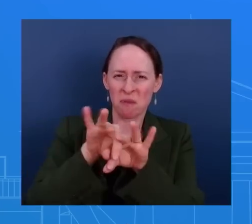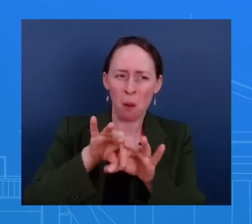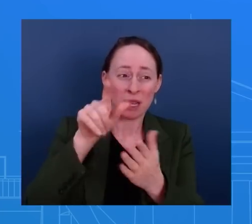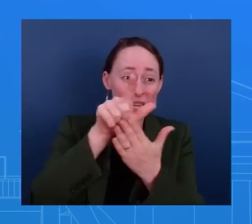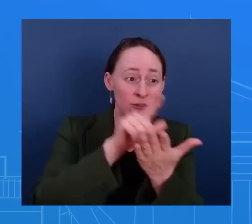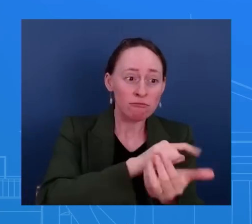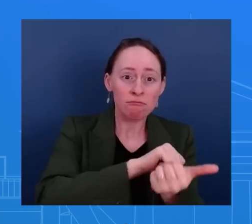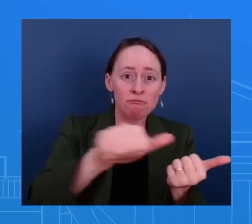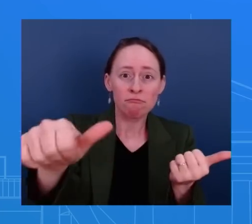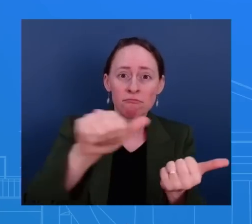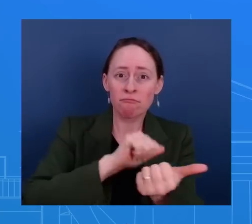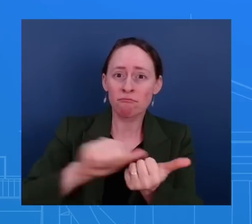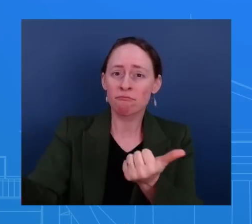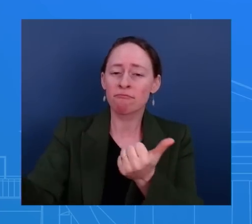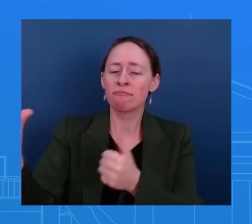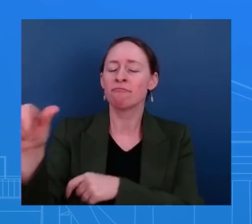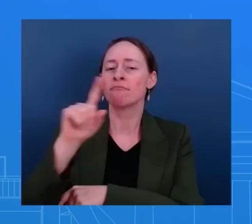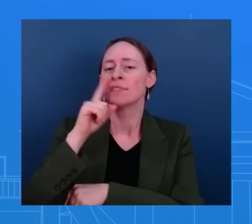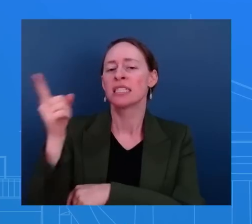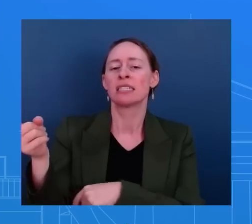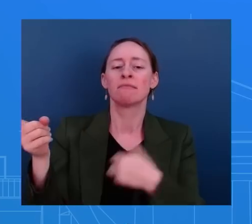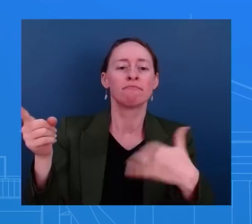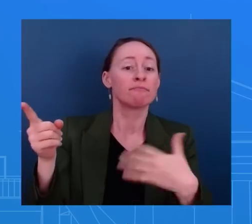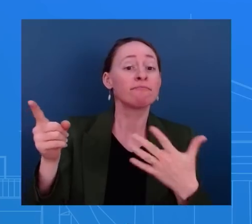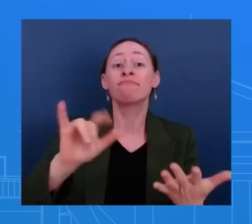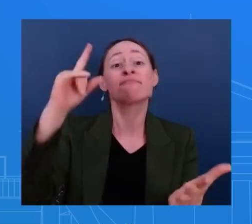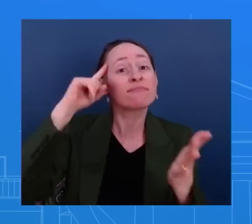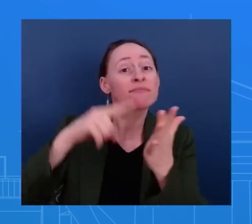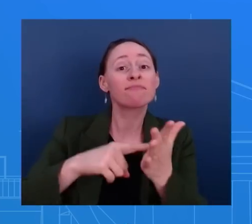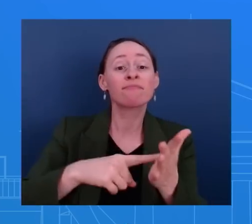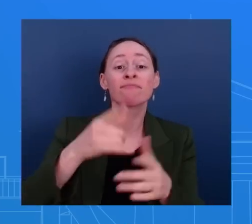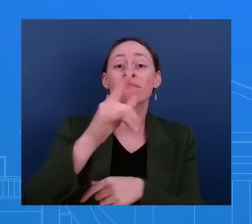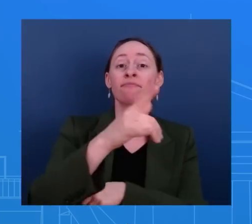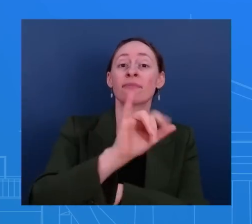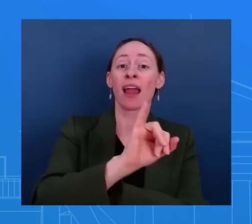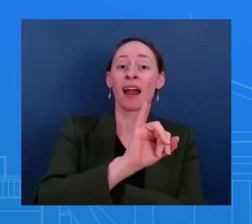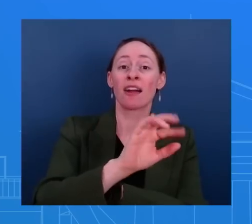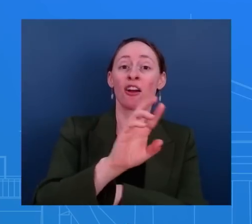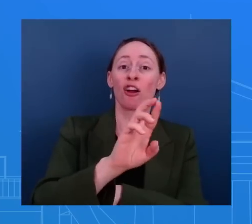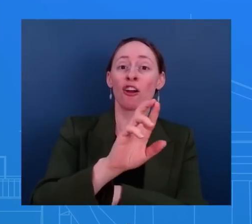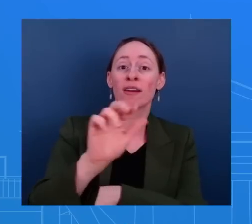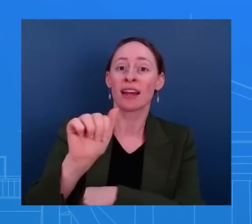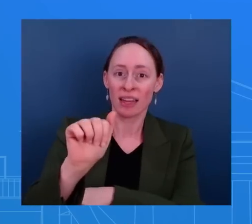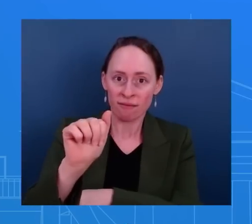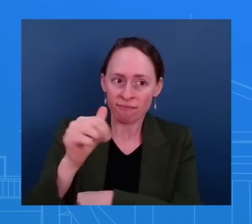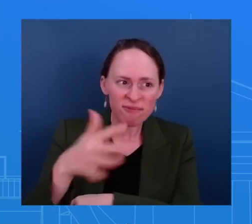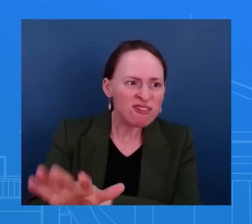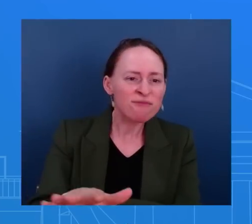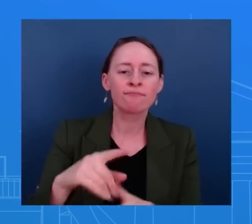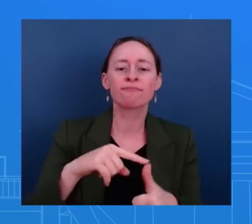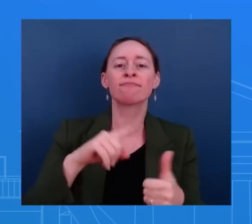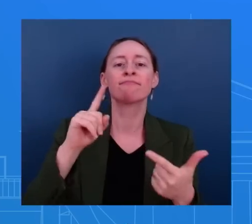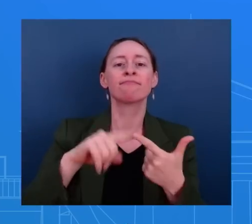whether it's the Inflation Reduction Act; the first piece of policy, which is the American Rescue Plan, which helped lower crime, for example.